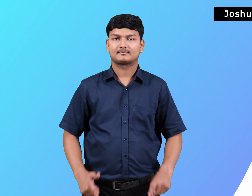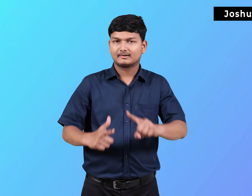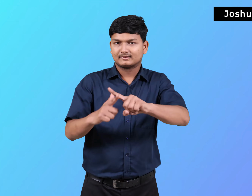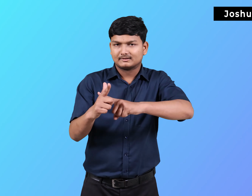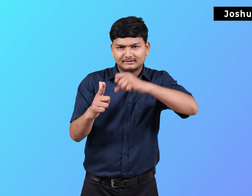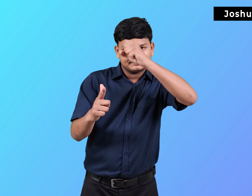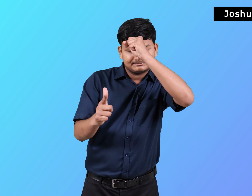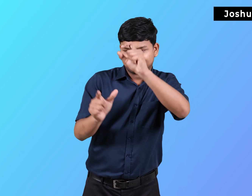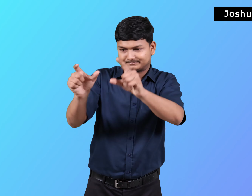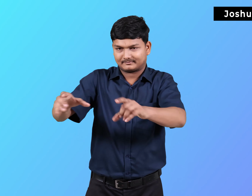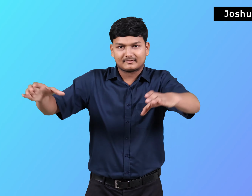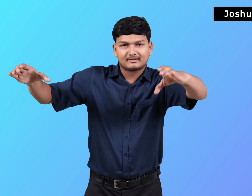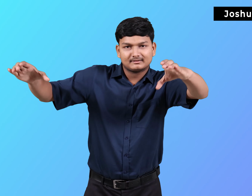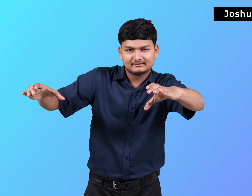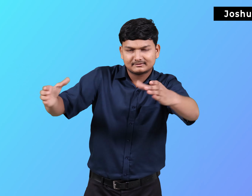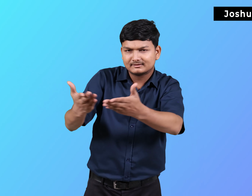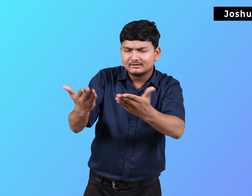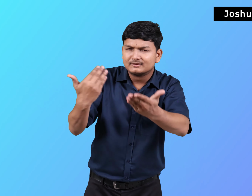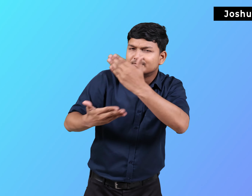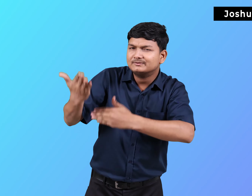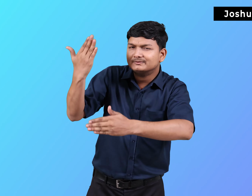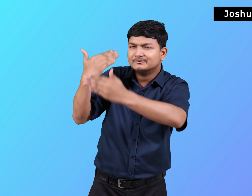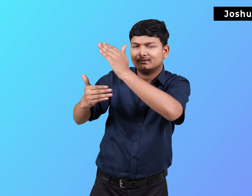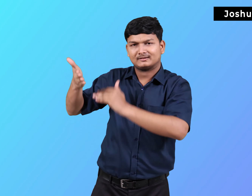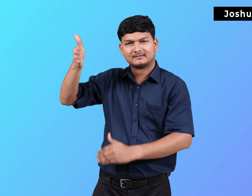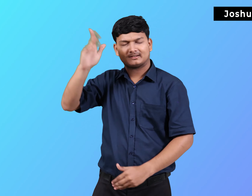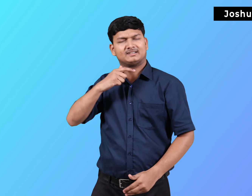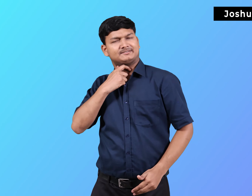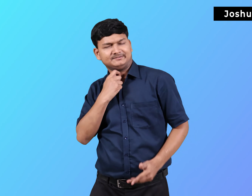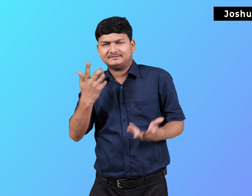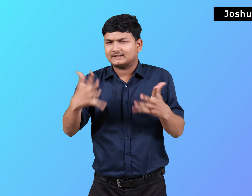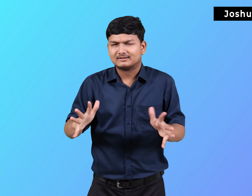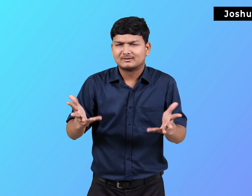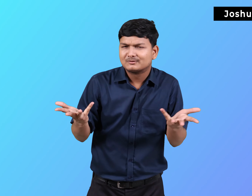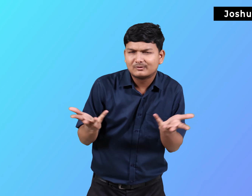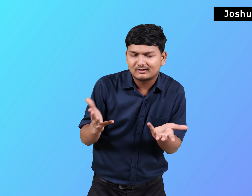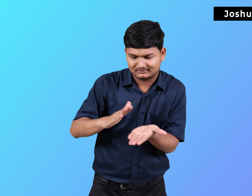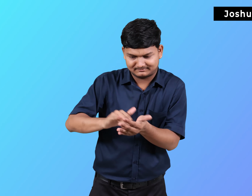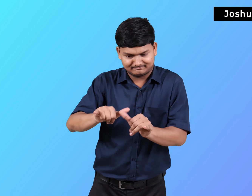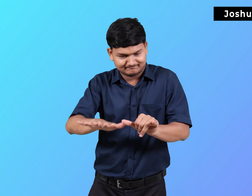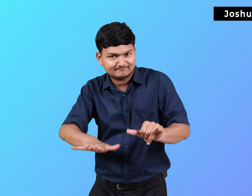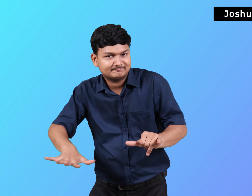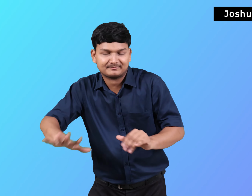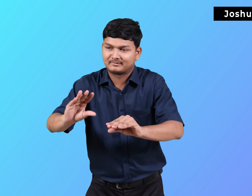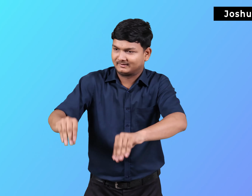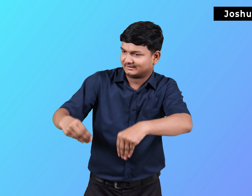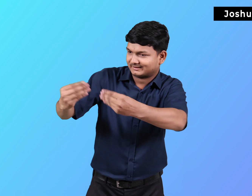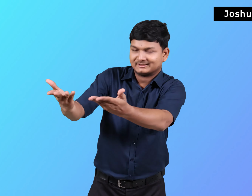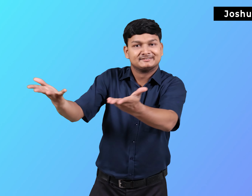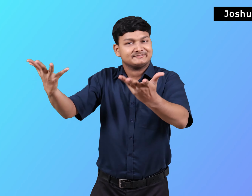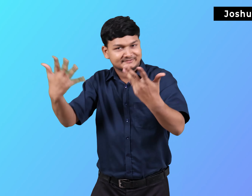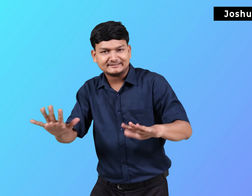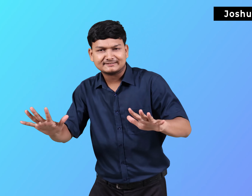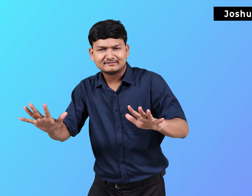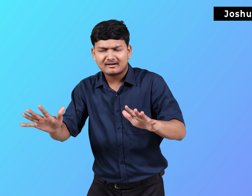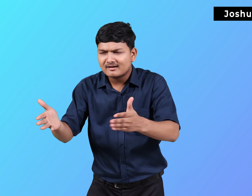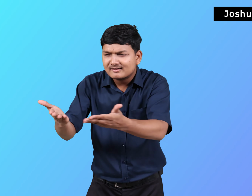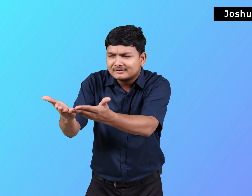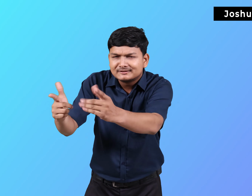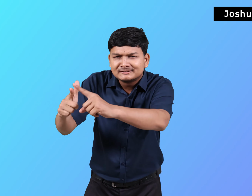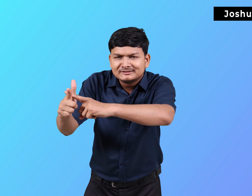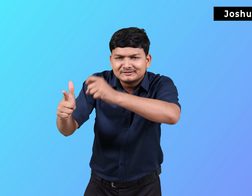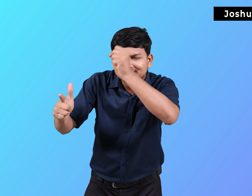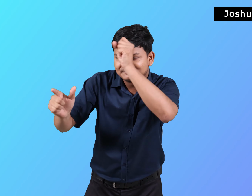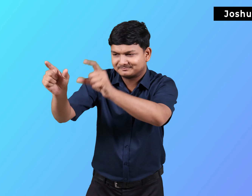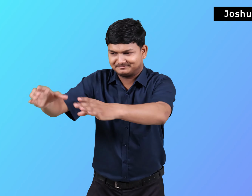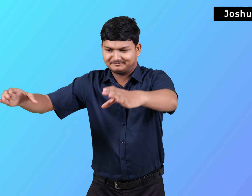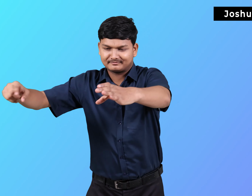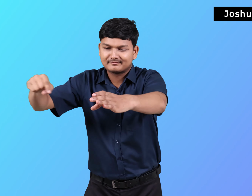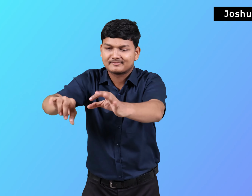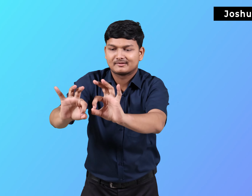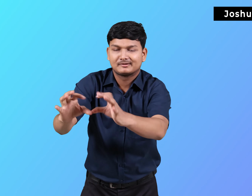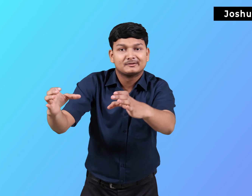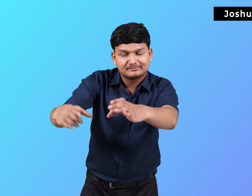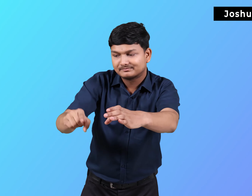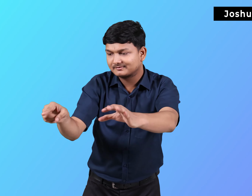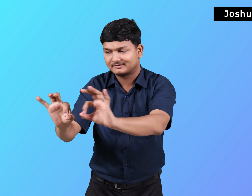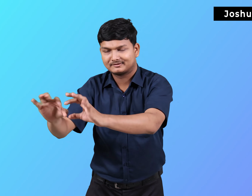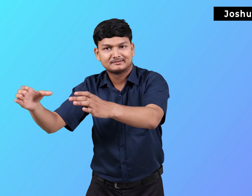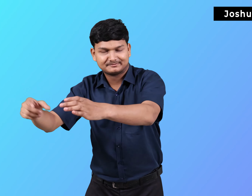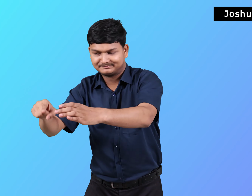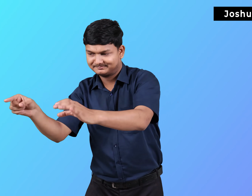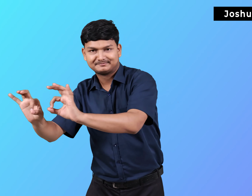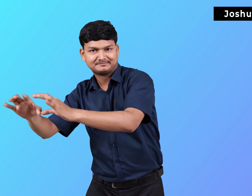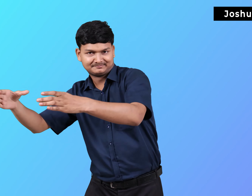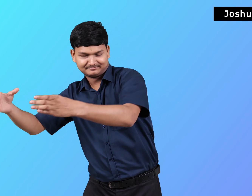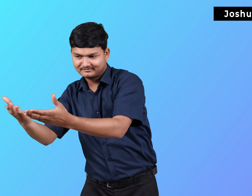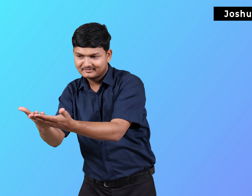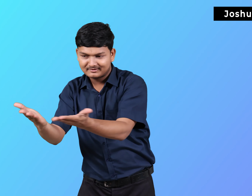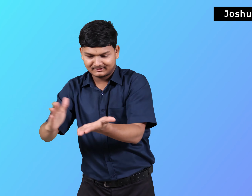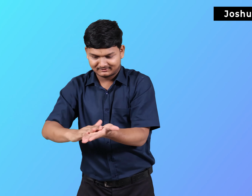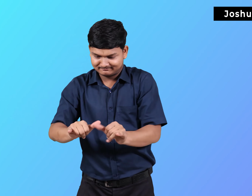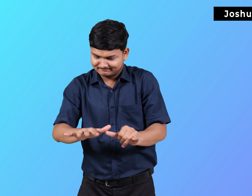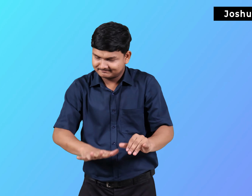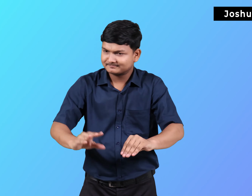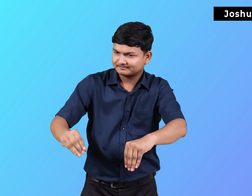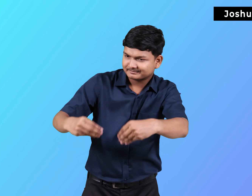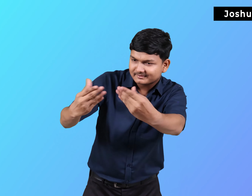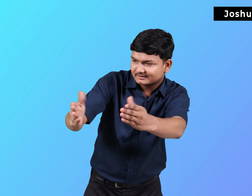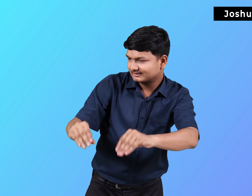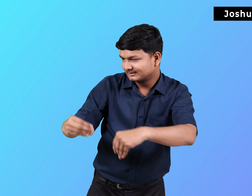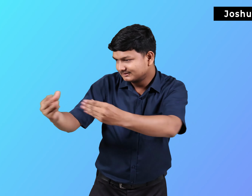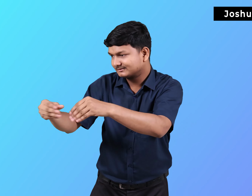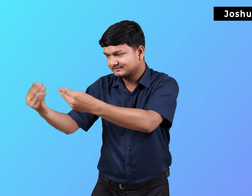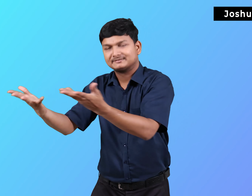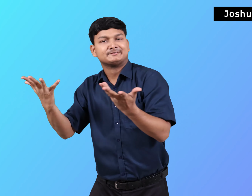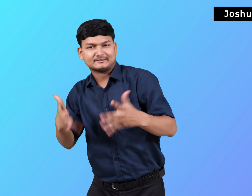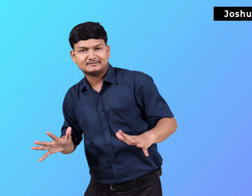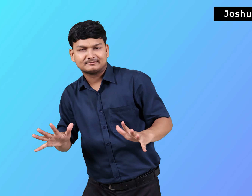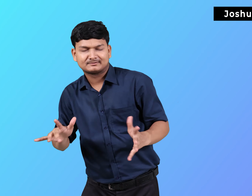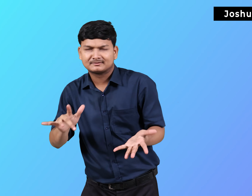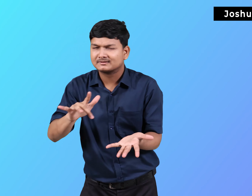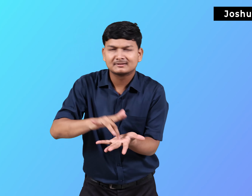The tribe of Judah got the land that God promised them. Each family group got part of the land.